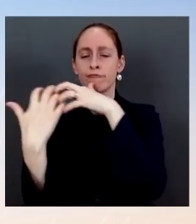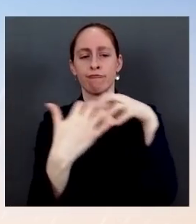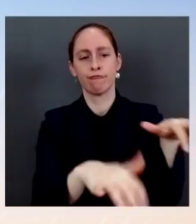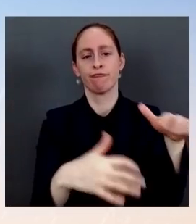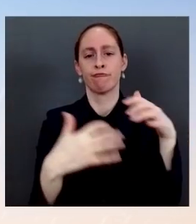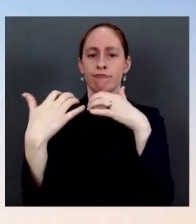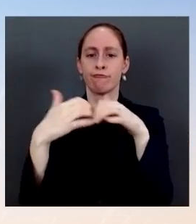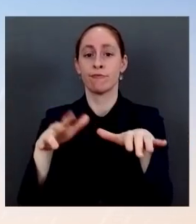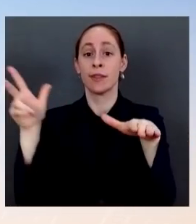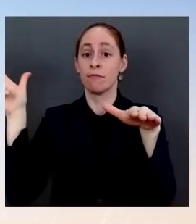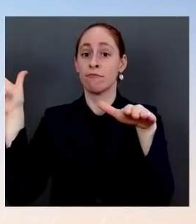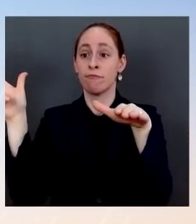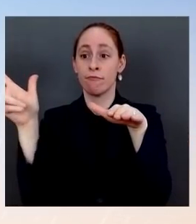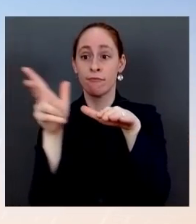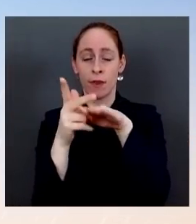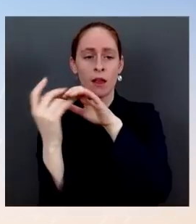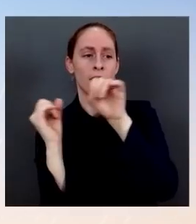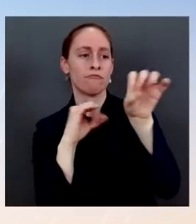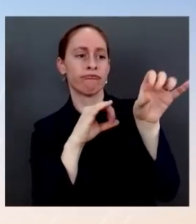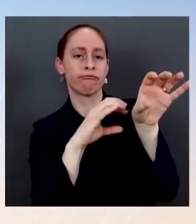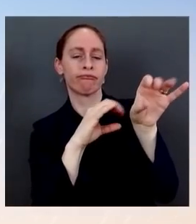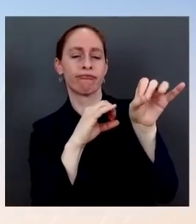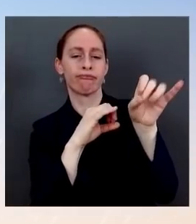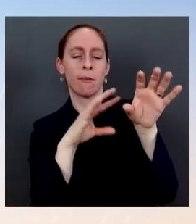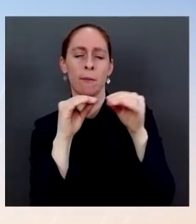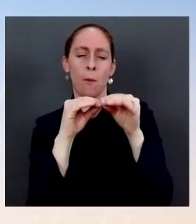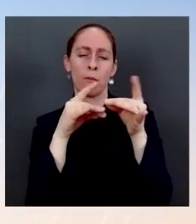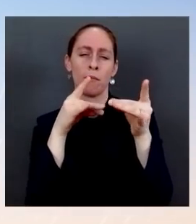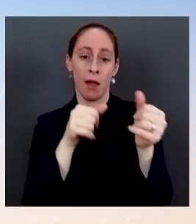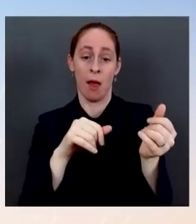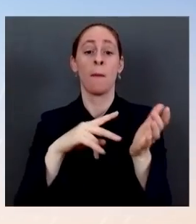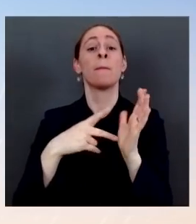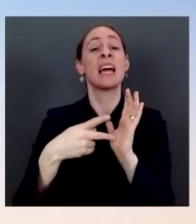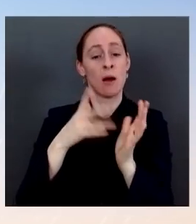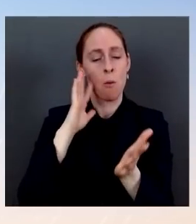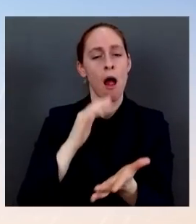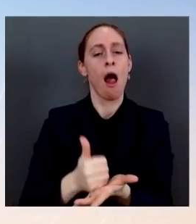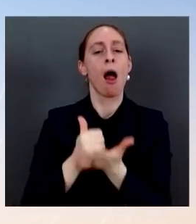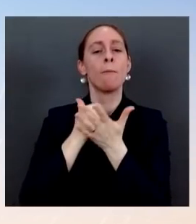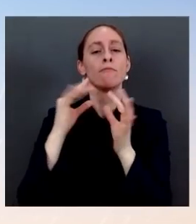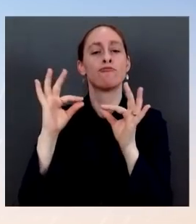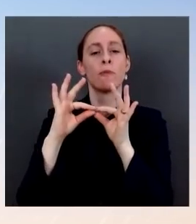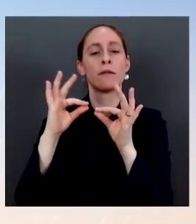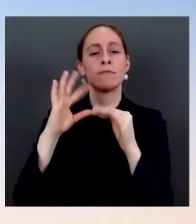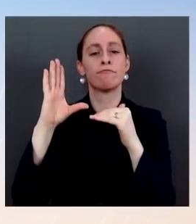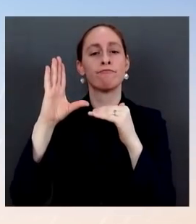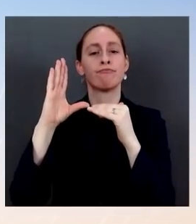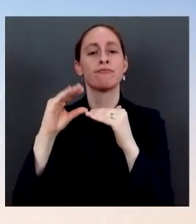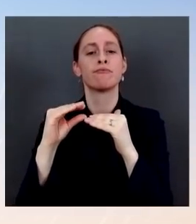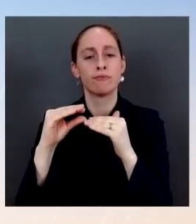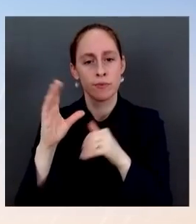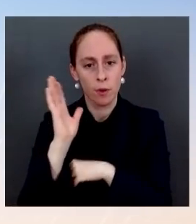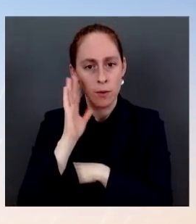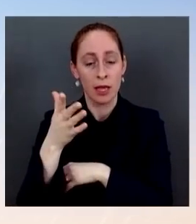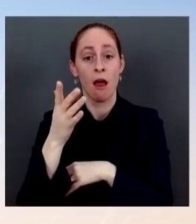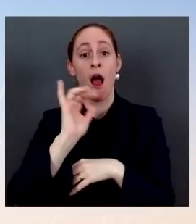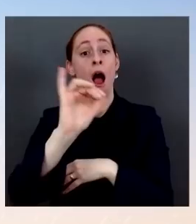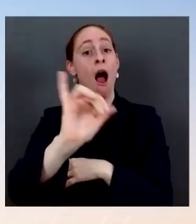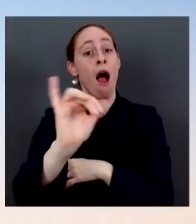"port" -- yeah? -- -- investments to come, thanks to the Bipartisan Infrastructure Law. I didn't even do that; someone on my team did, but it's still funny. Go ahead. The Press: Thanks, Jen.